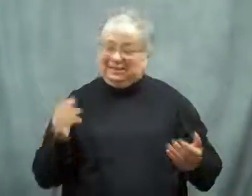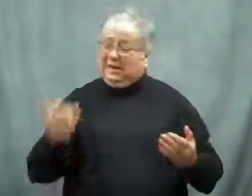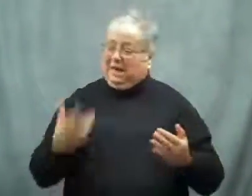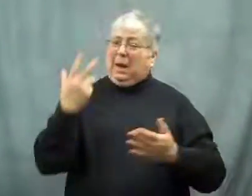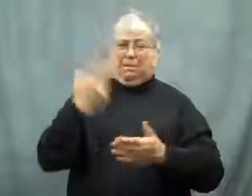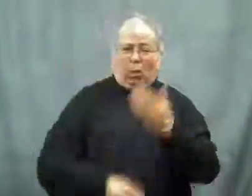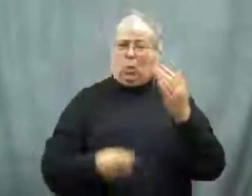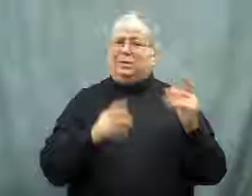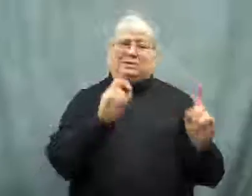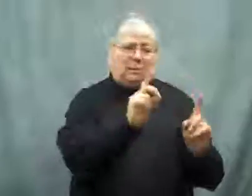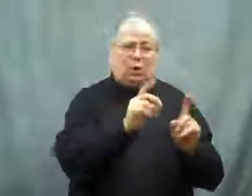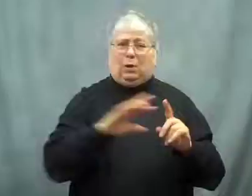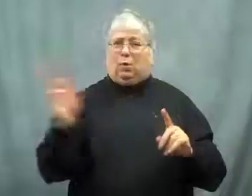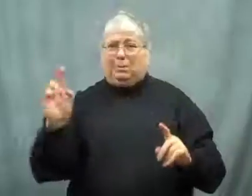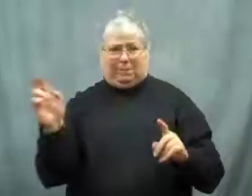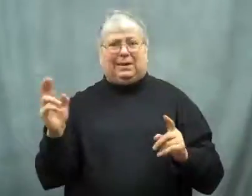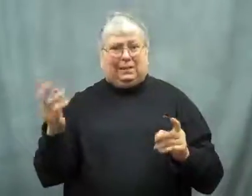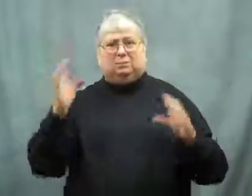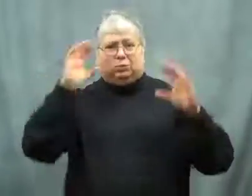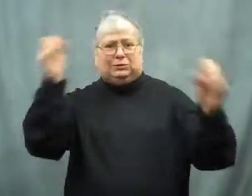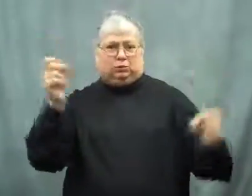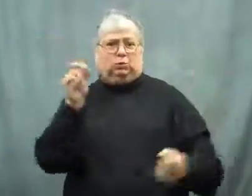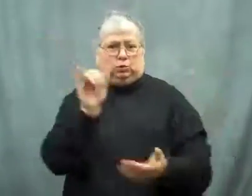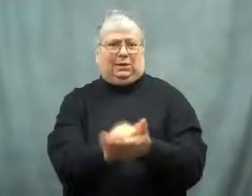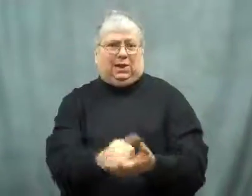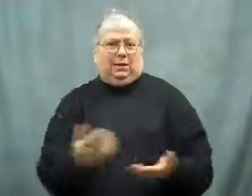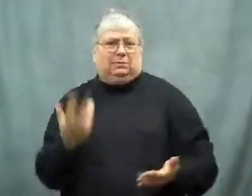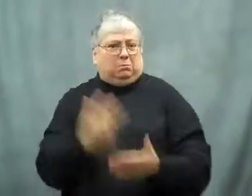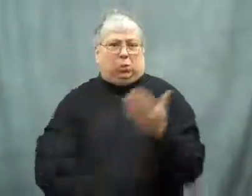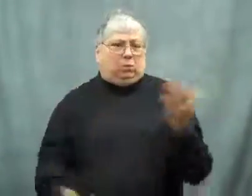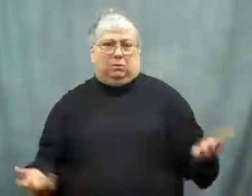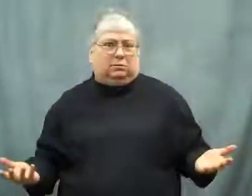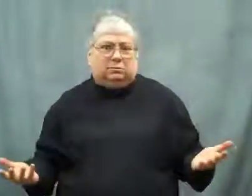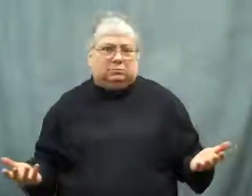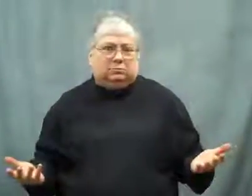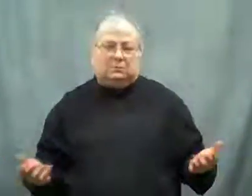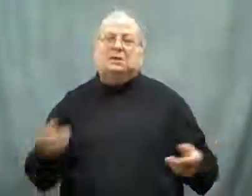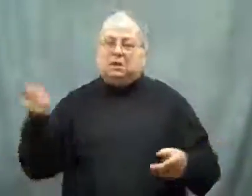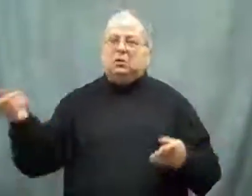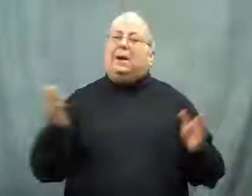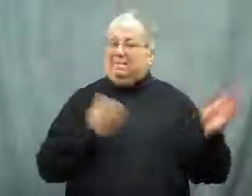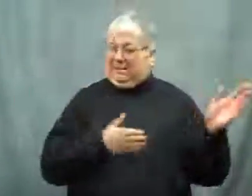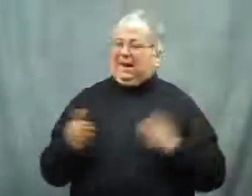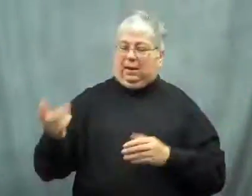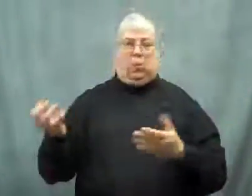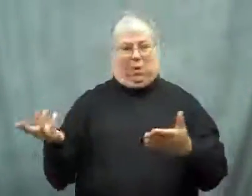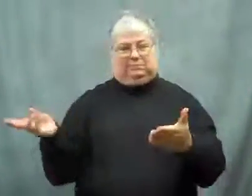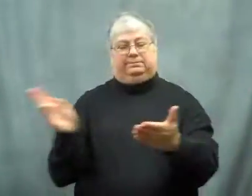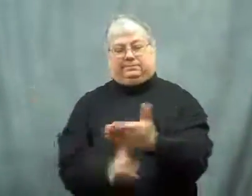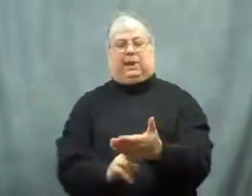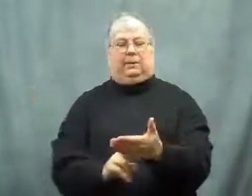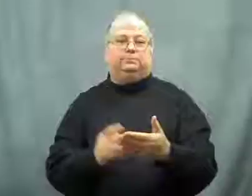Both Republican and Democratic presidents were behind all this.